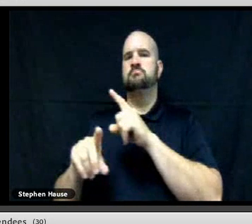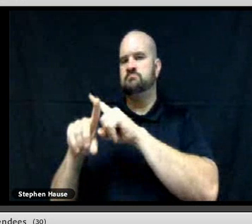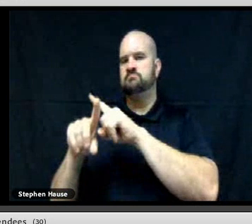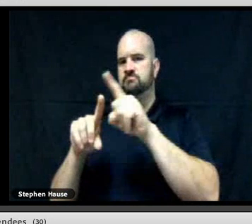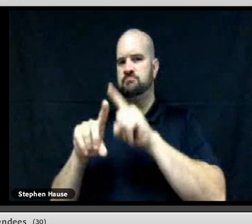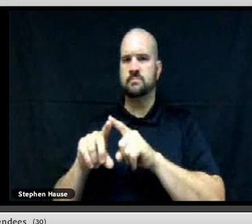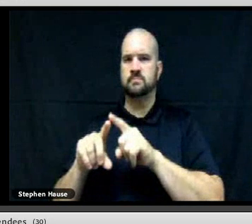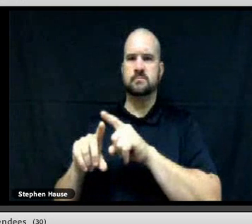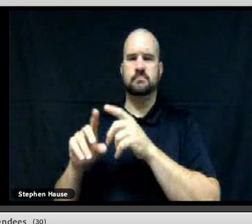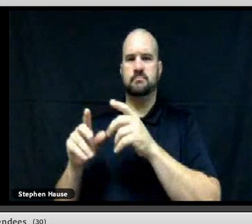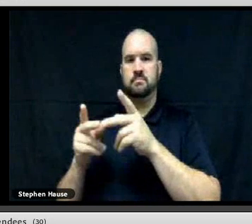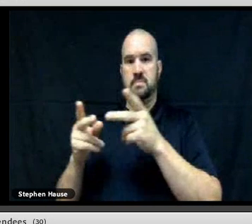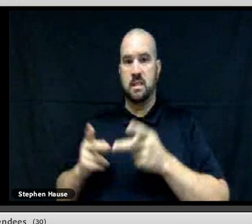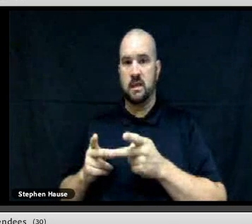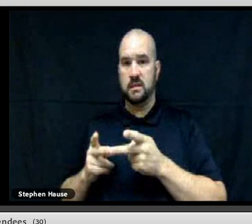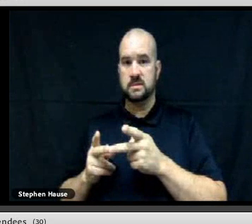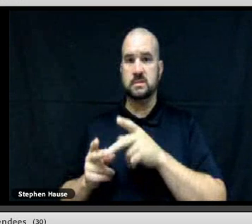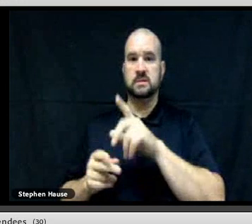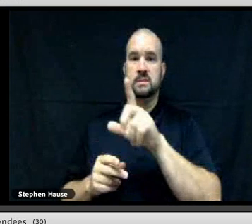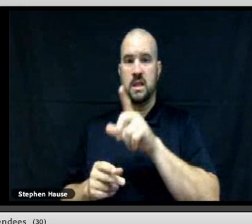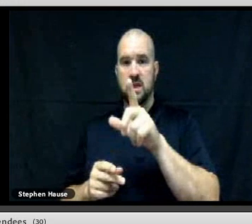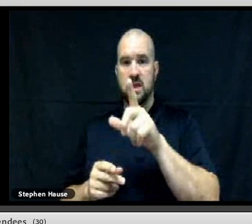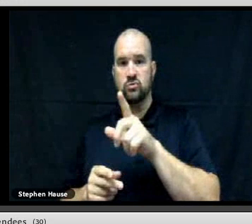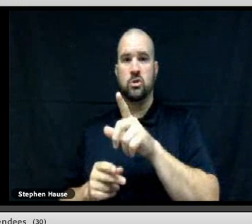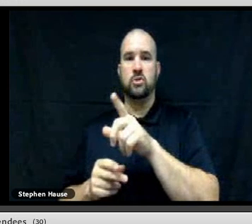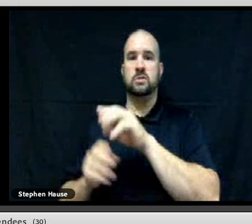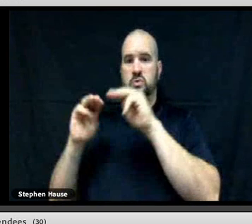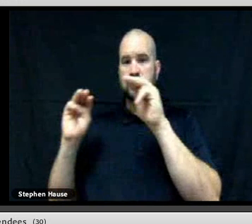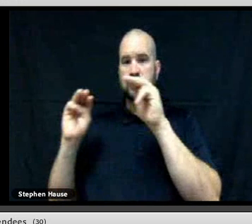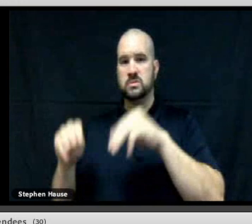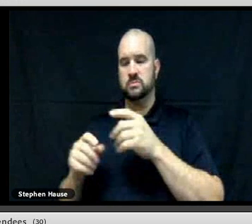in their area, um, and send that up to DPLA.